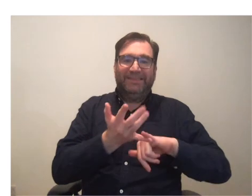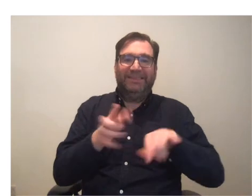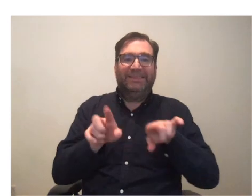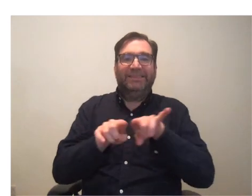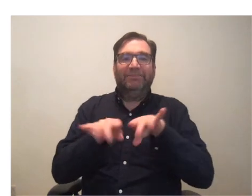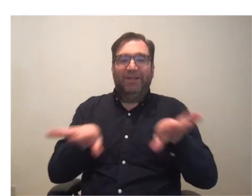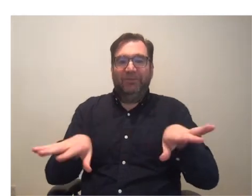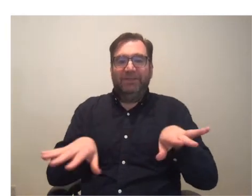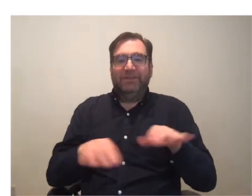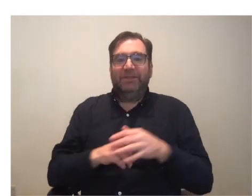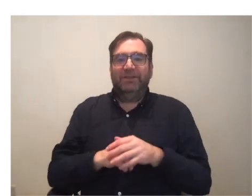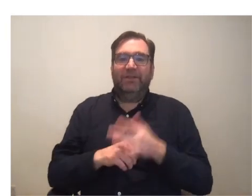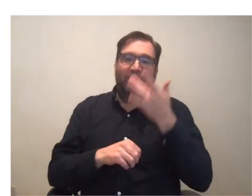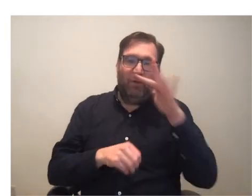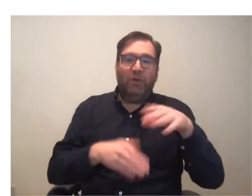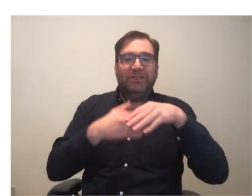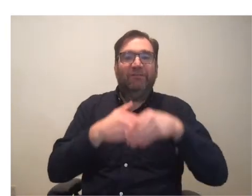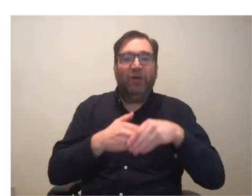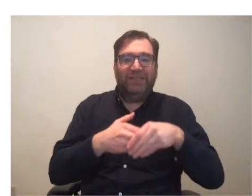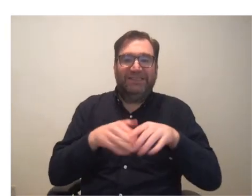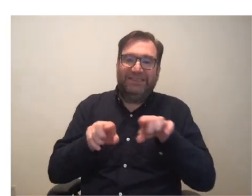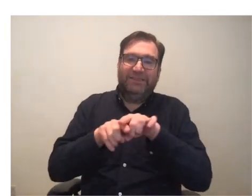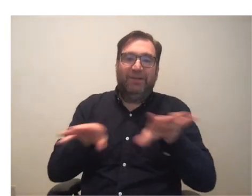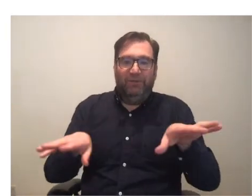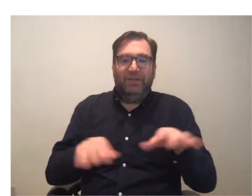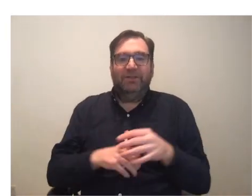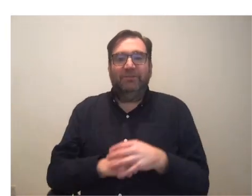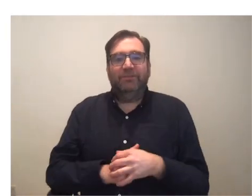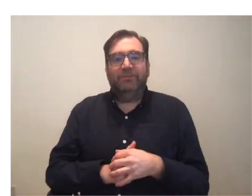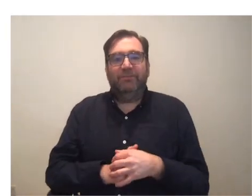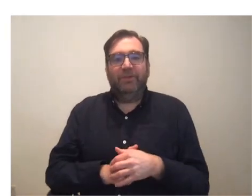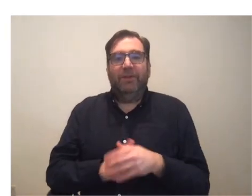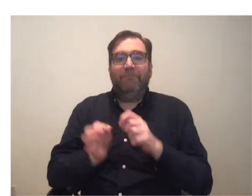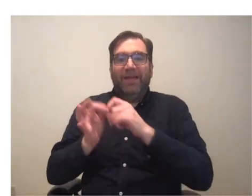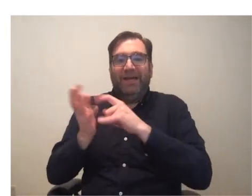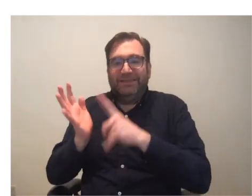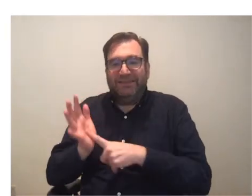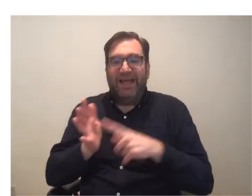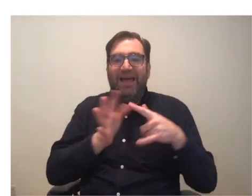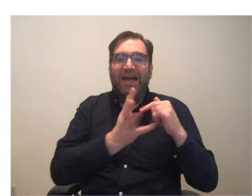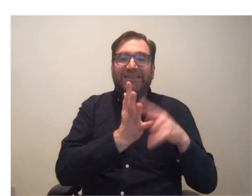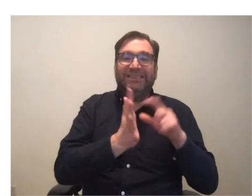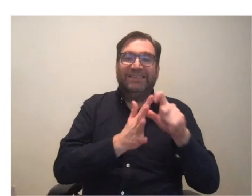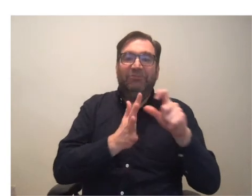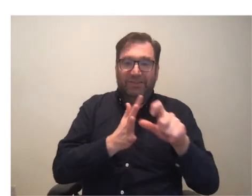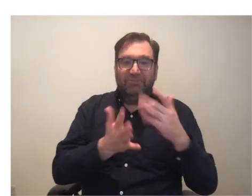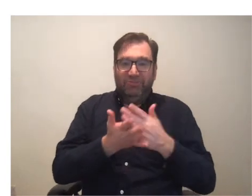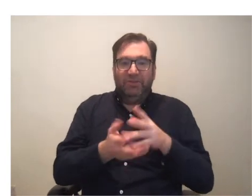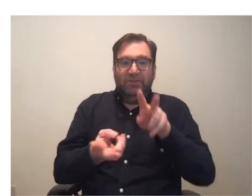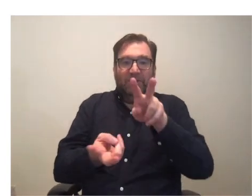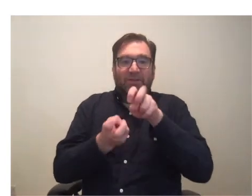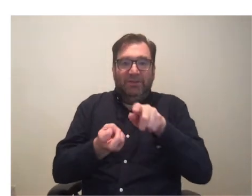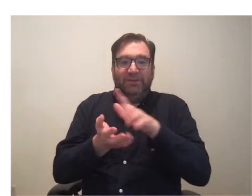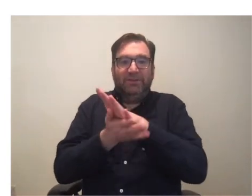British and American Sign Languages, by retrieving nearest neighbours according to visual embedding similarities.